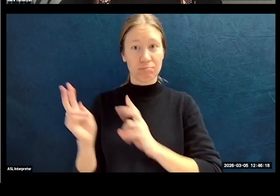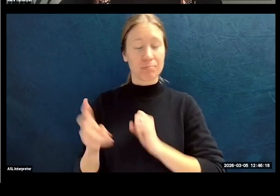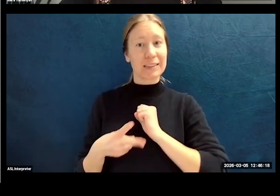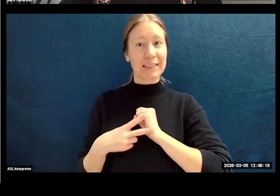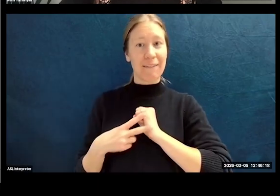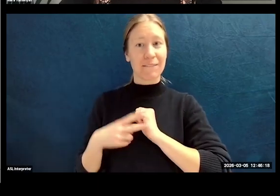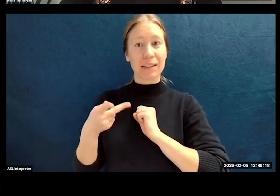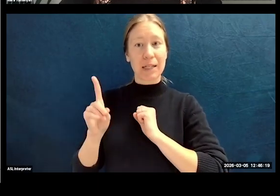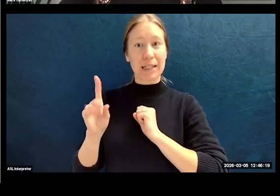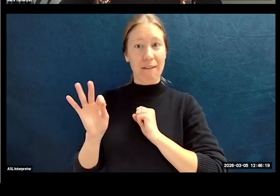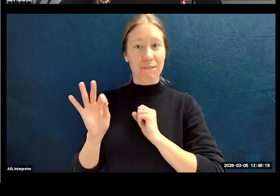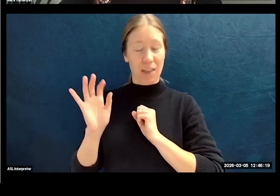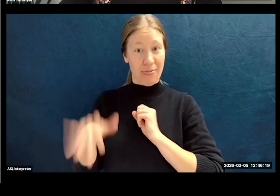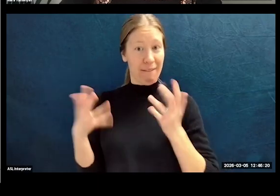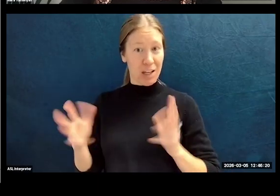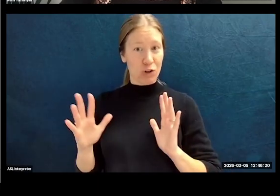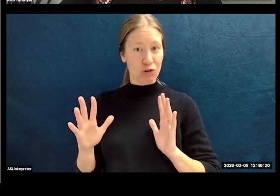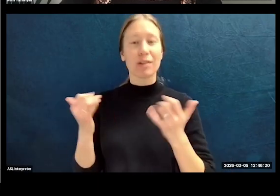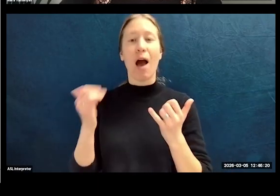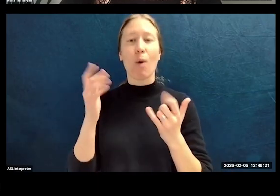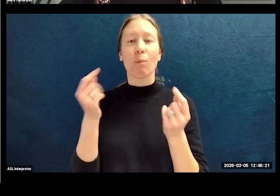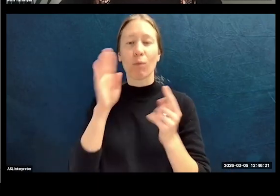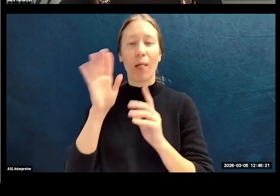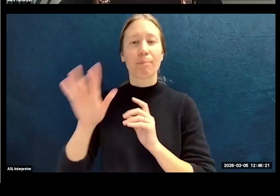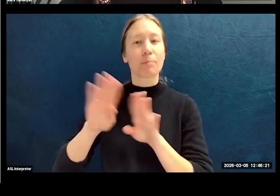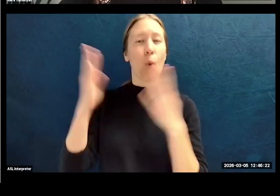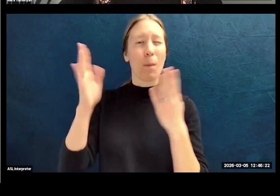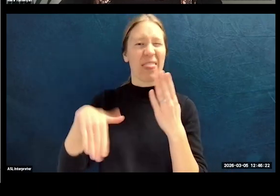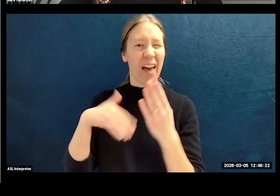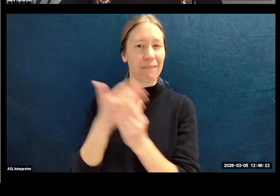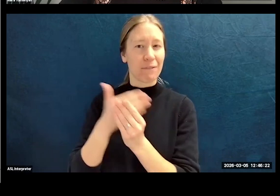I'm going to open that file and show you the tag.